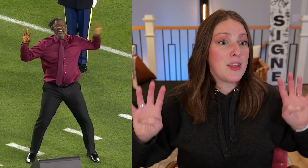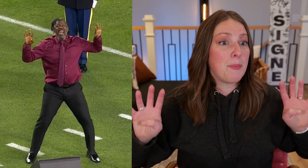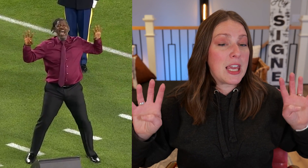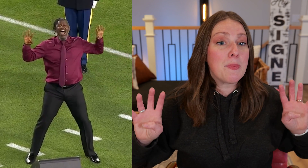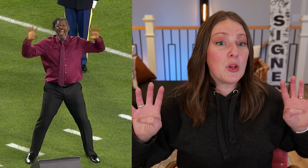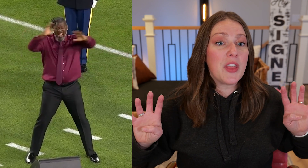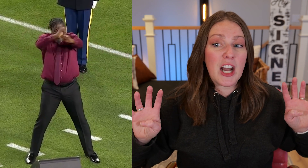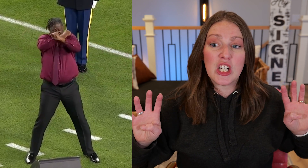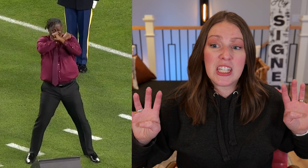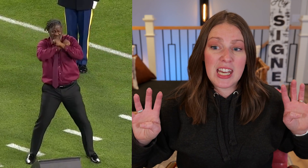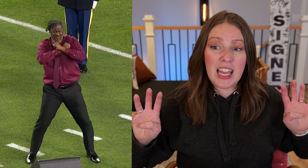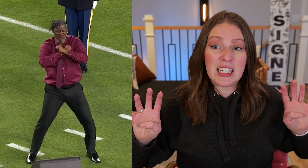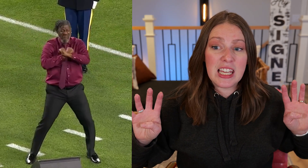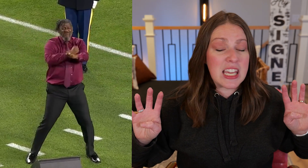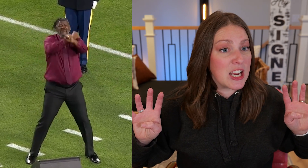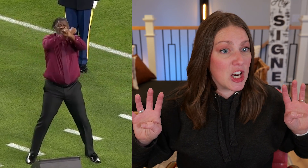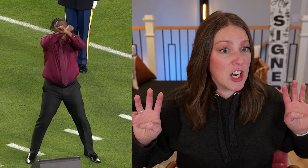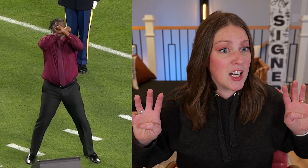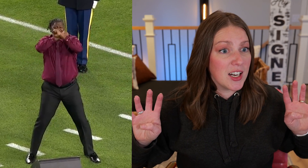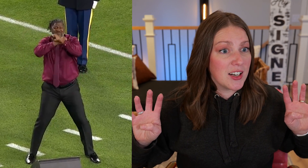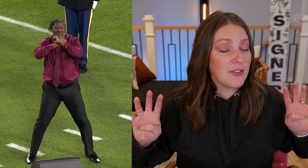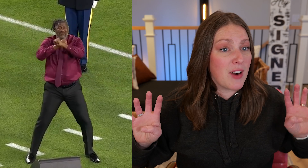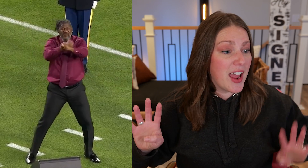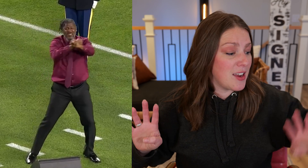the people that are standing here right.